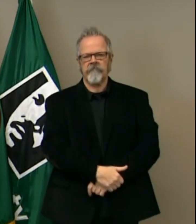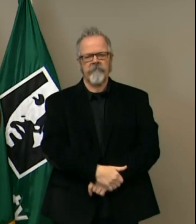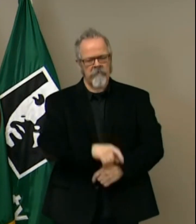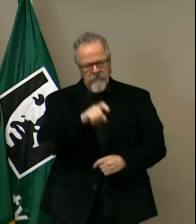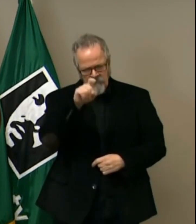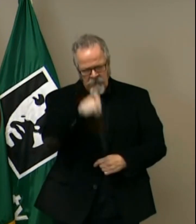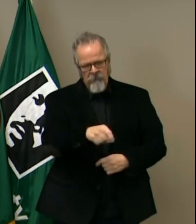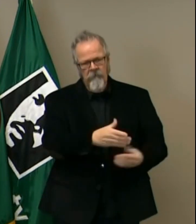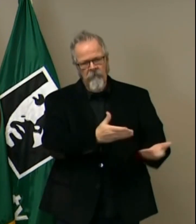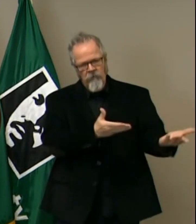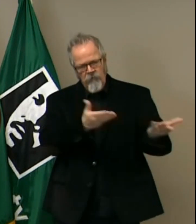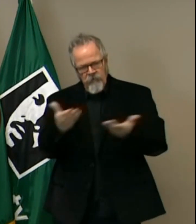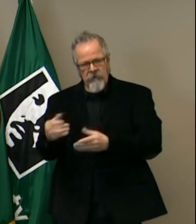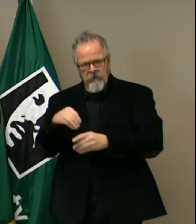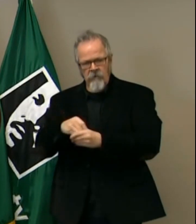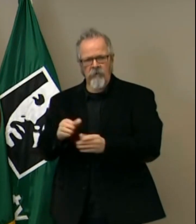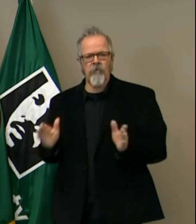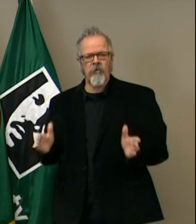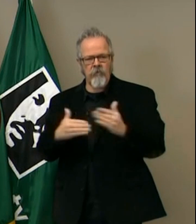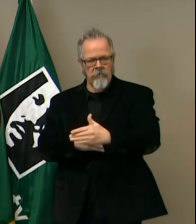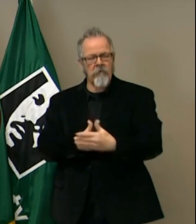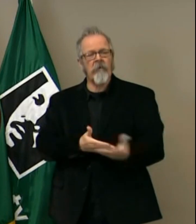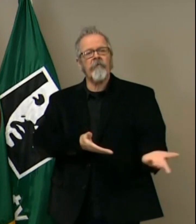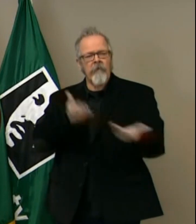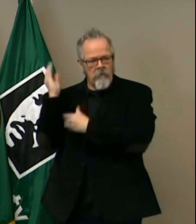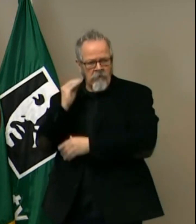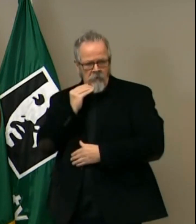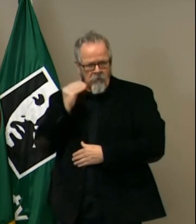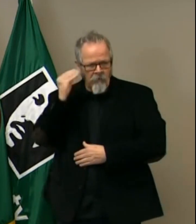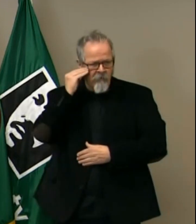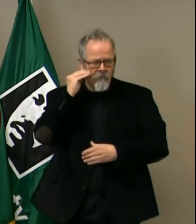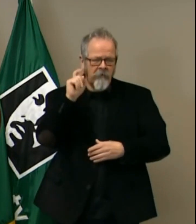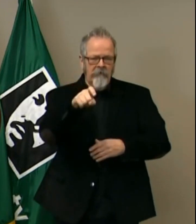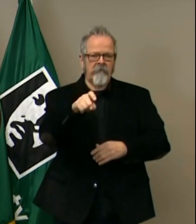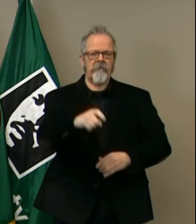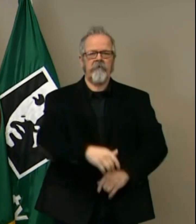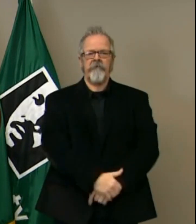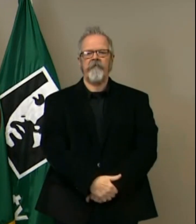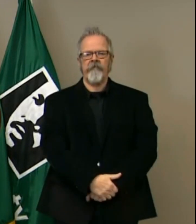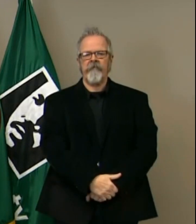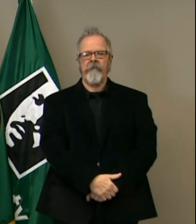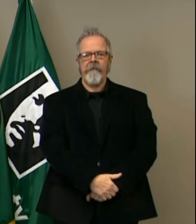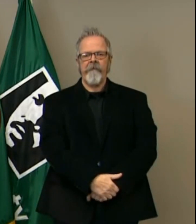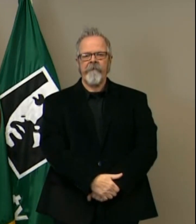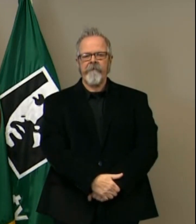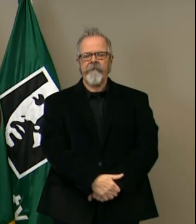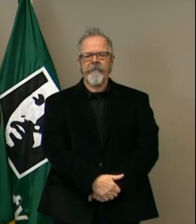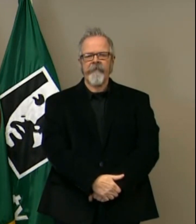grocery stores and pharmacies other retail outlets that can play an enormous